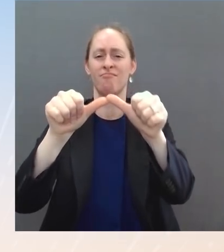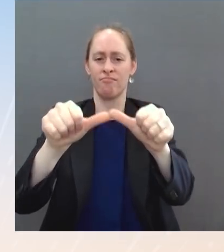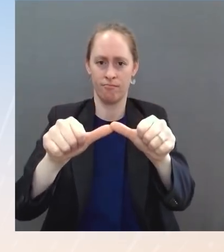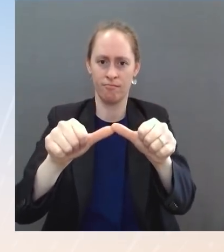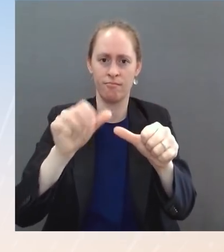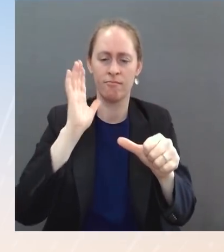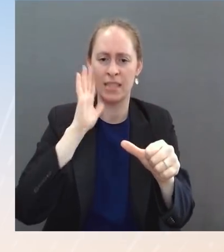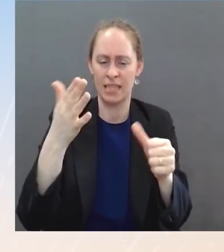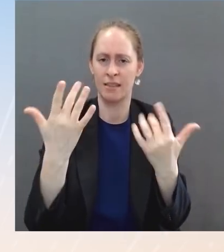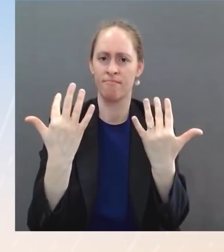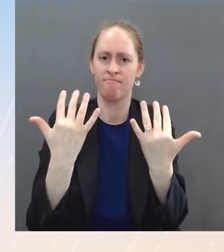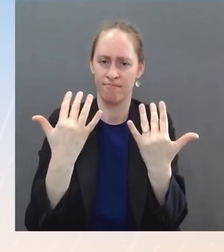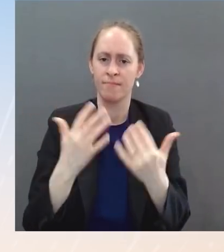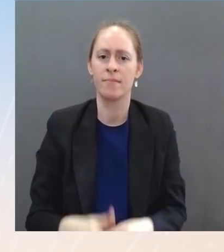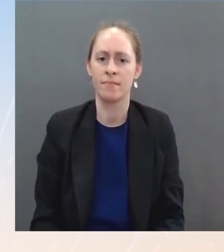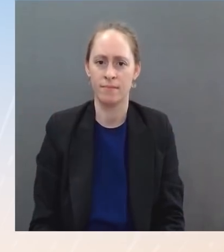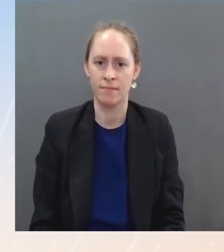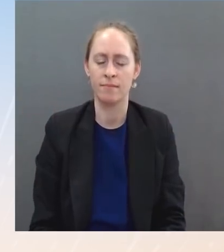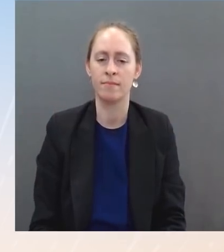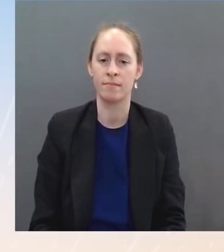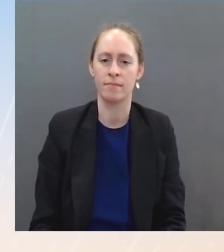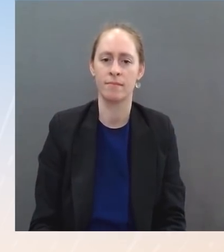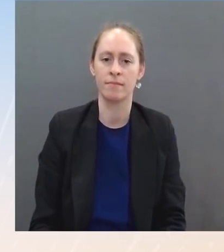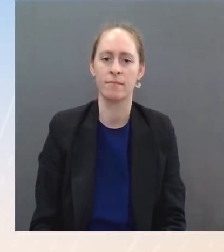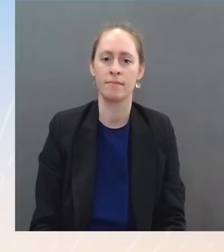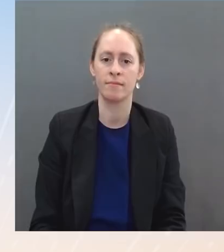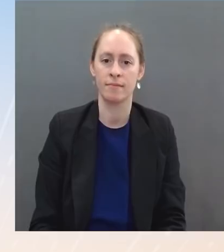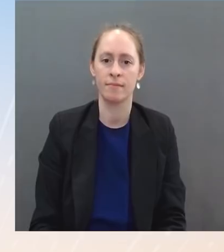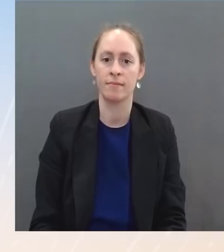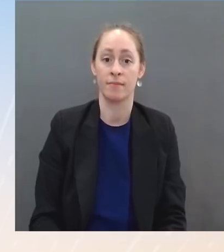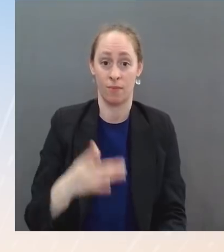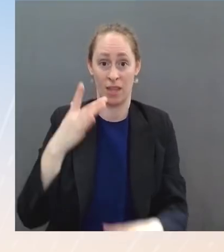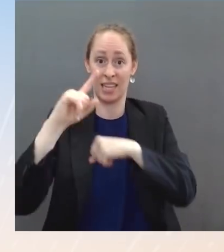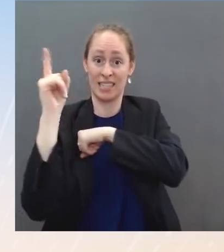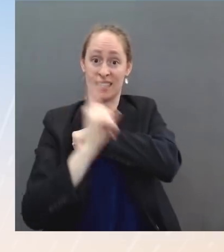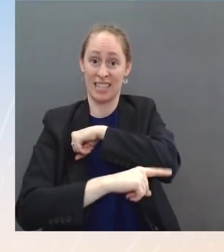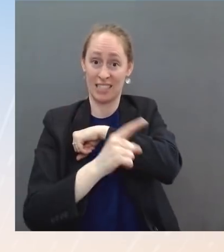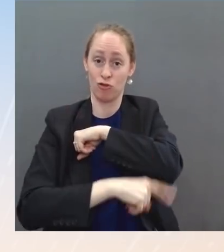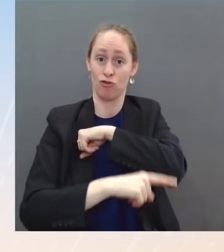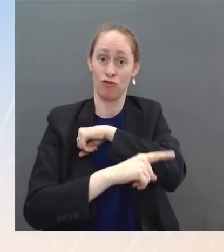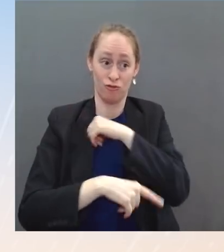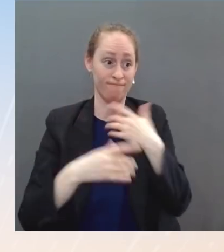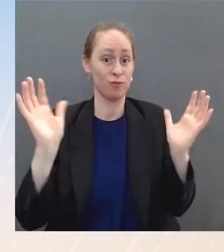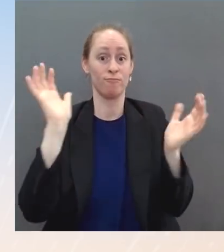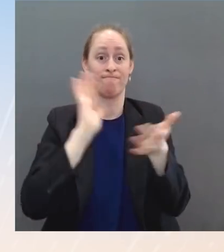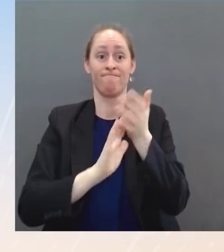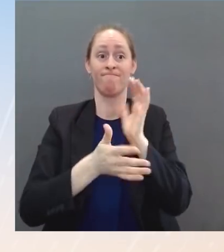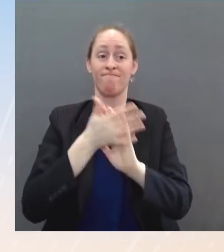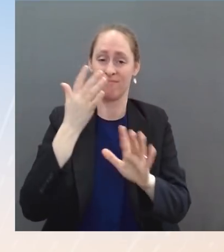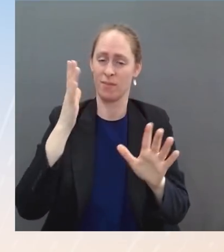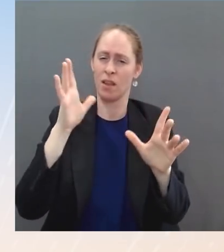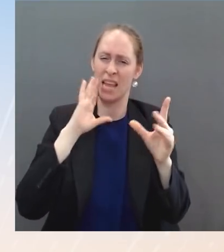but they are a critical tool in ultimately producing a better outcome to this conflict than would otherwise be produced.